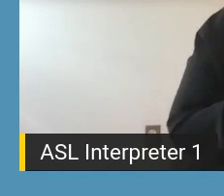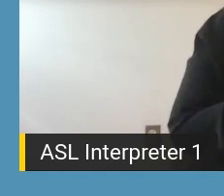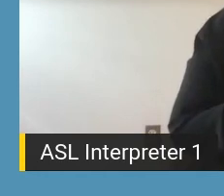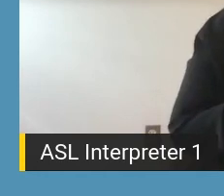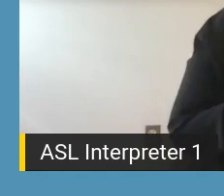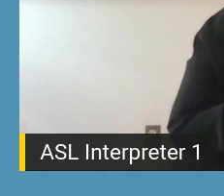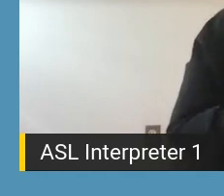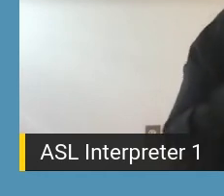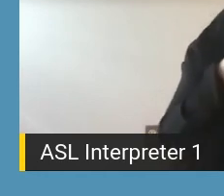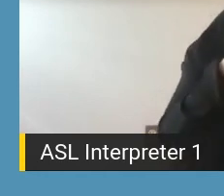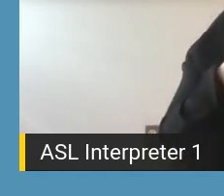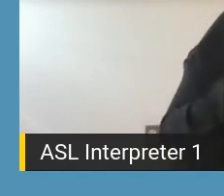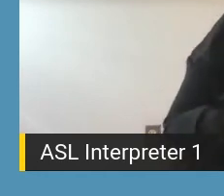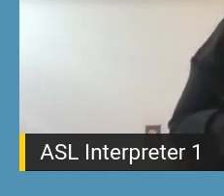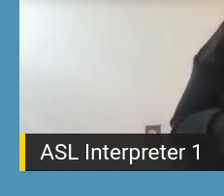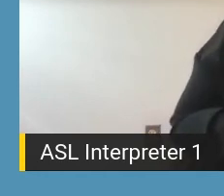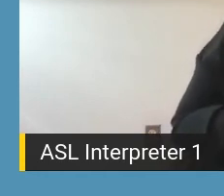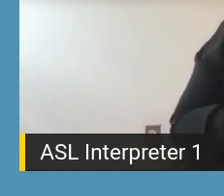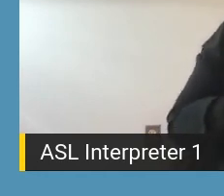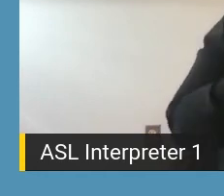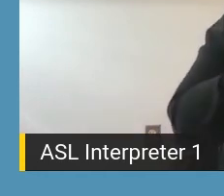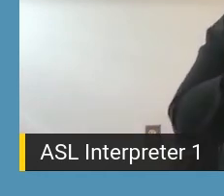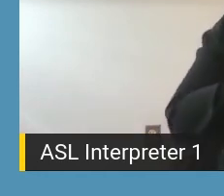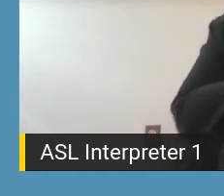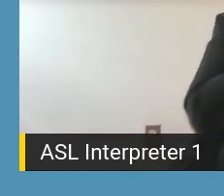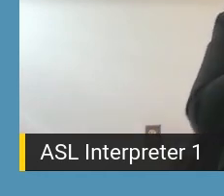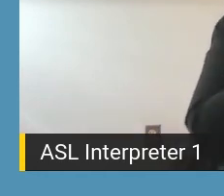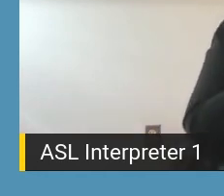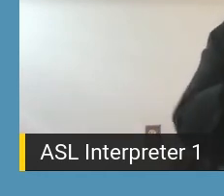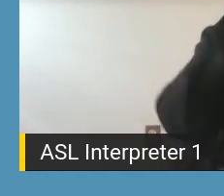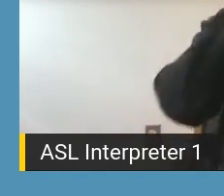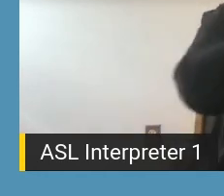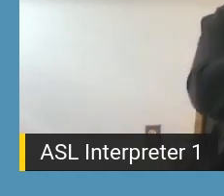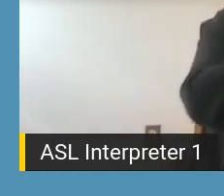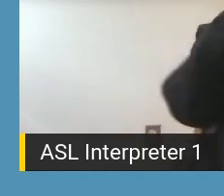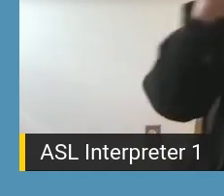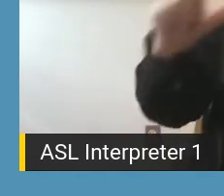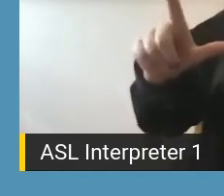open. Listen to the clip, write the script. Listen to the clip, write the script. So that